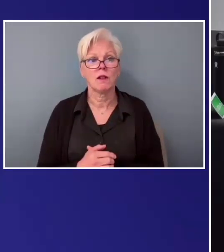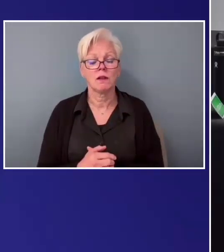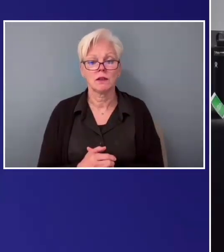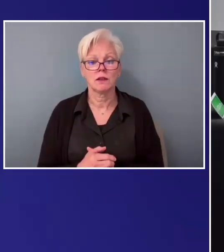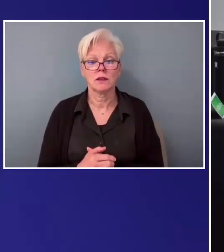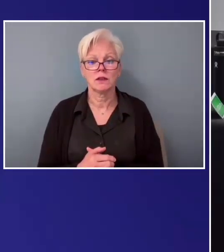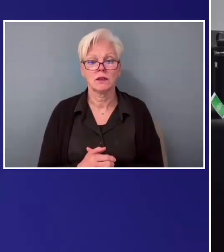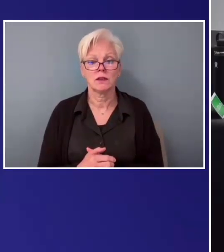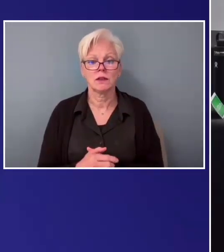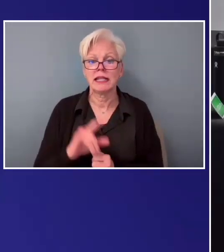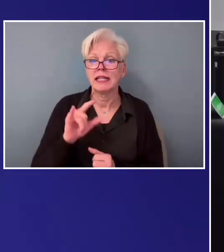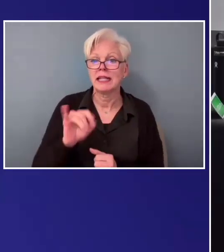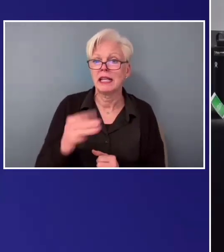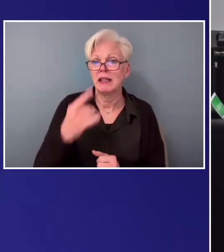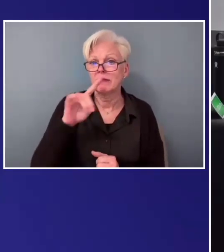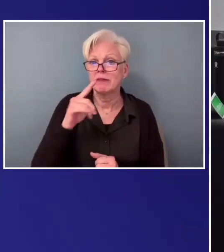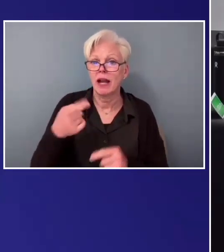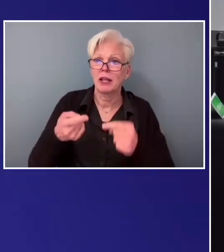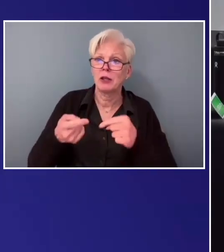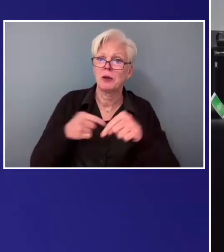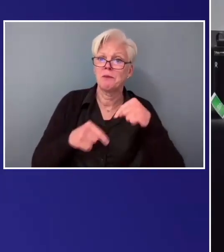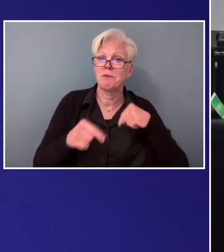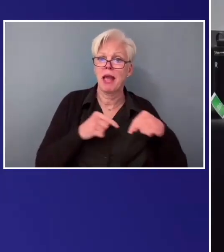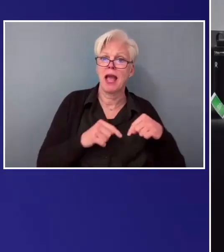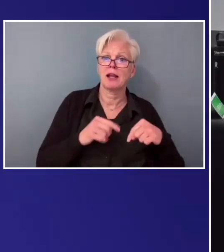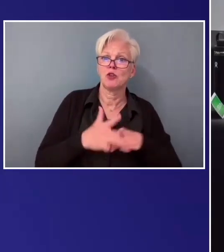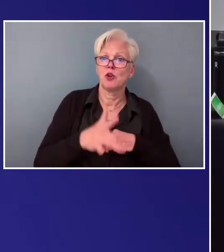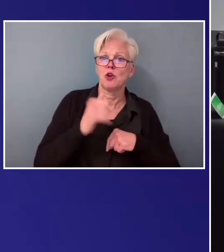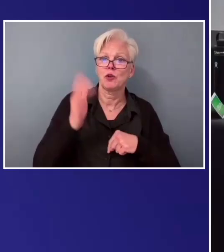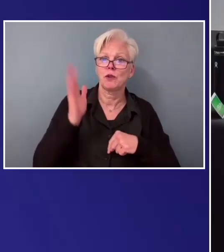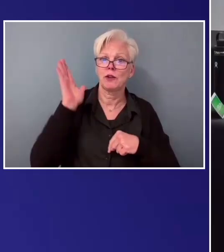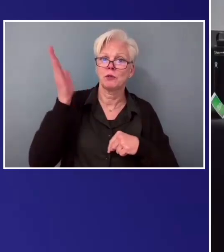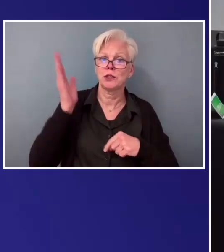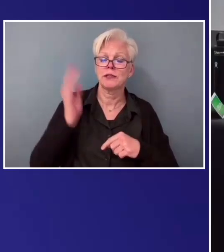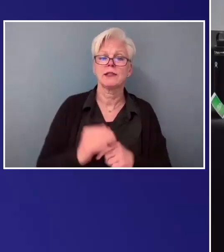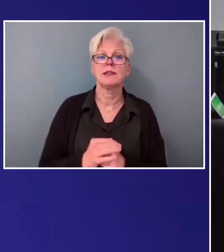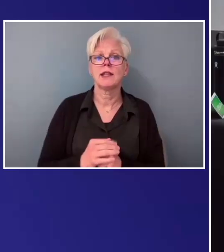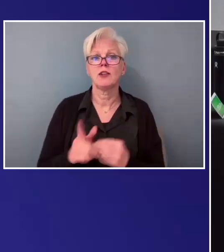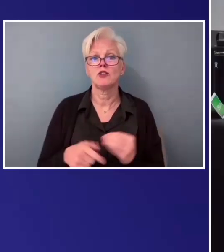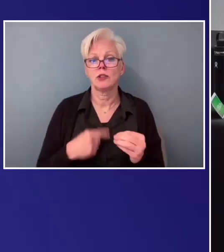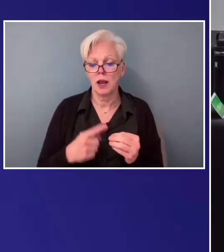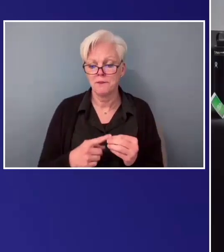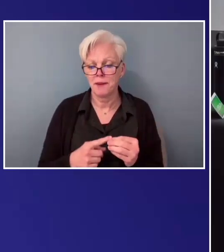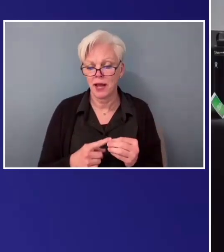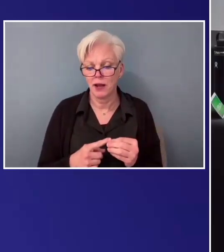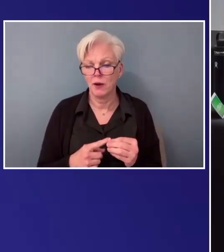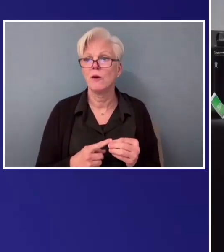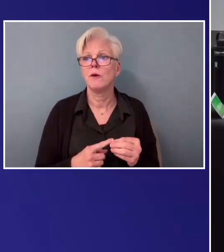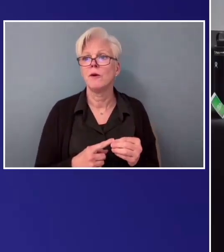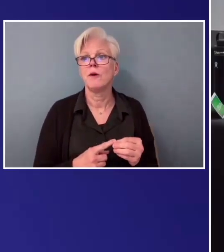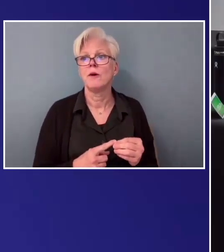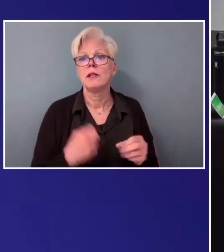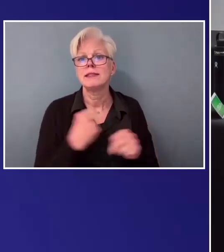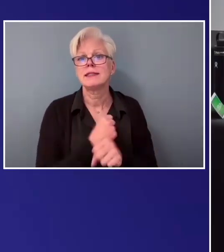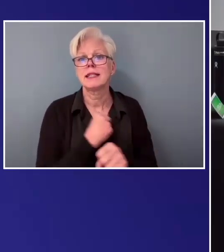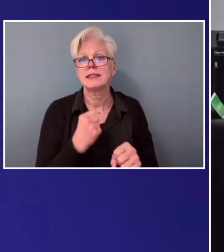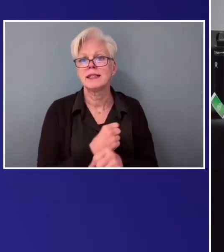If I could just go back to the earlier presentation on the statistically reliable